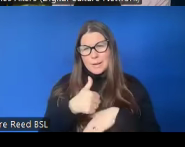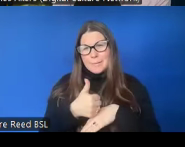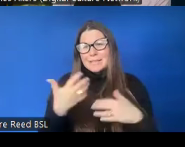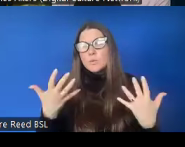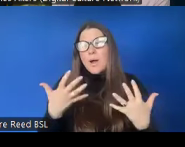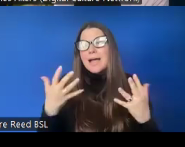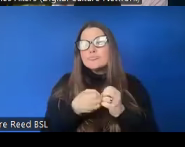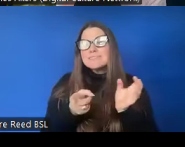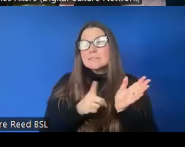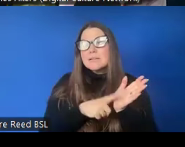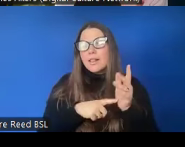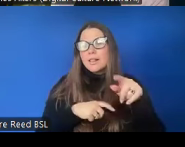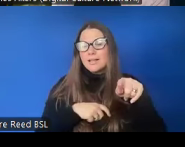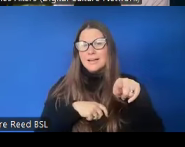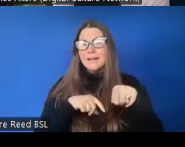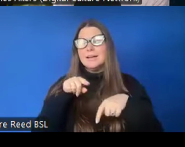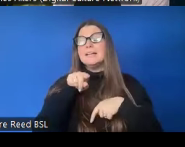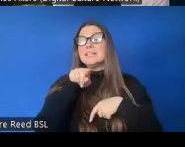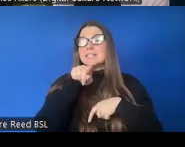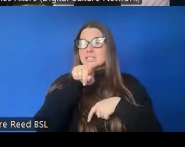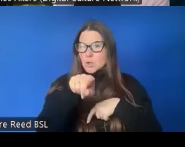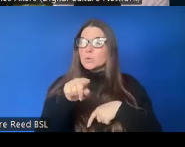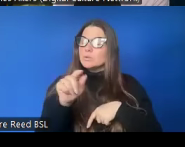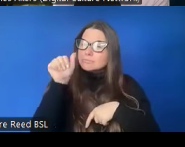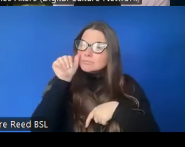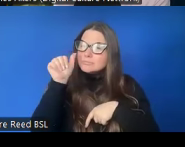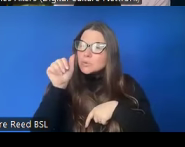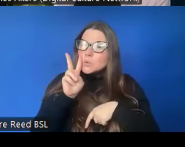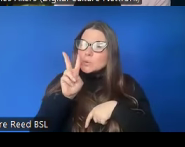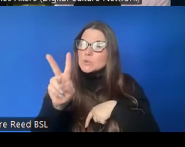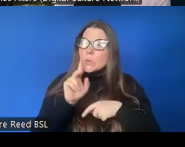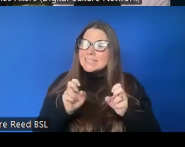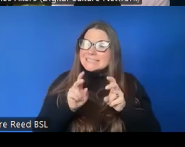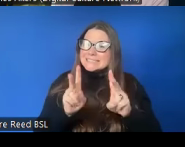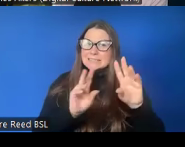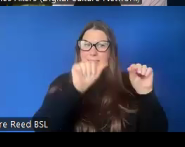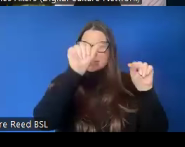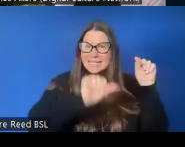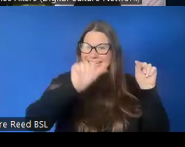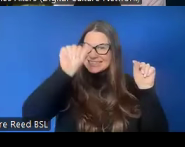This is what that mapping of the systems was from. If we look at some of their systems--